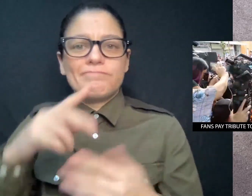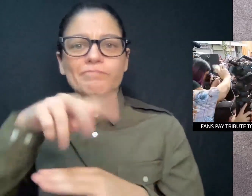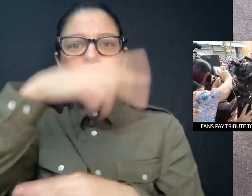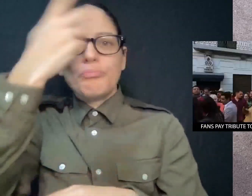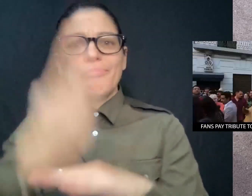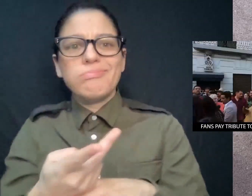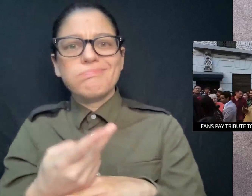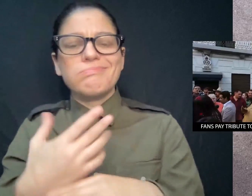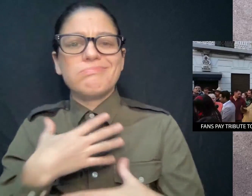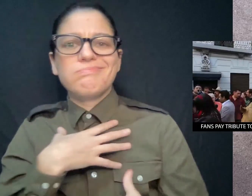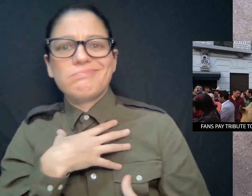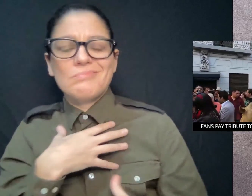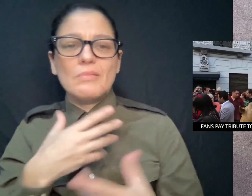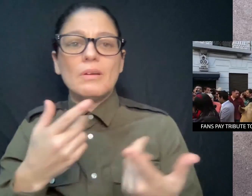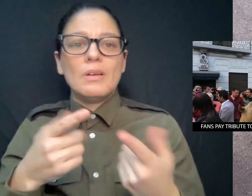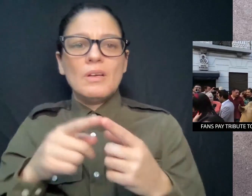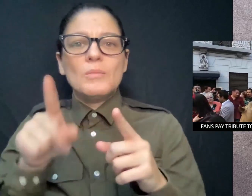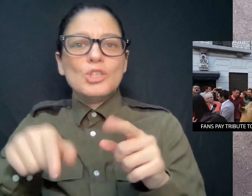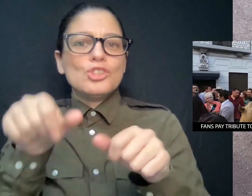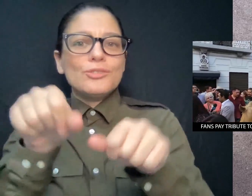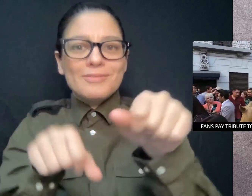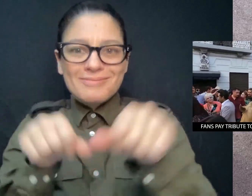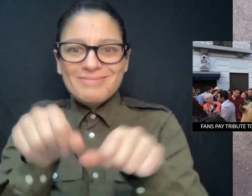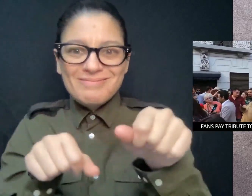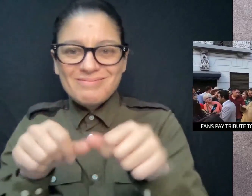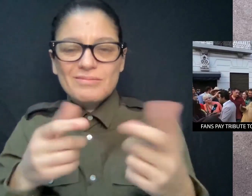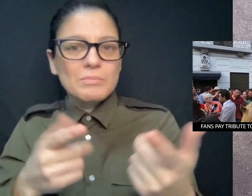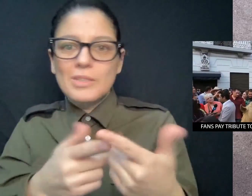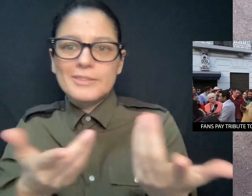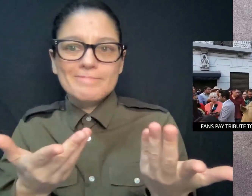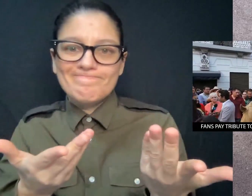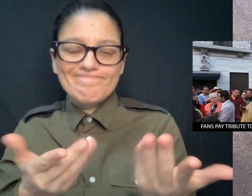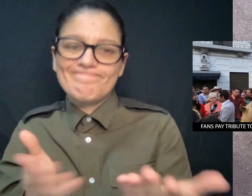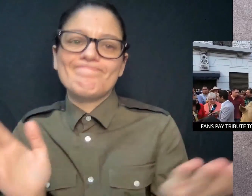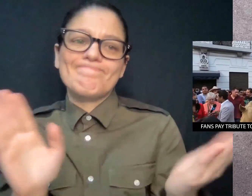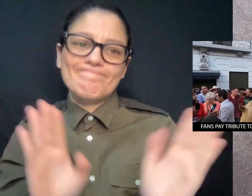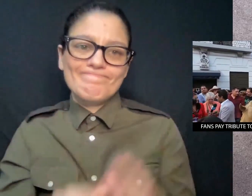the ranchero star was in poor health after a fall forced him to have surgery